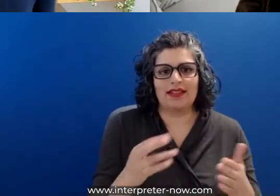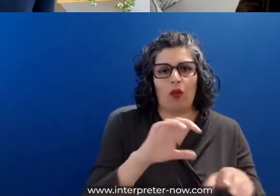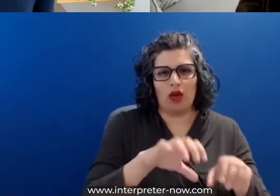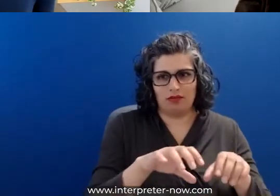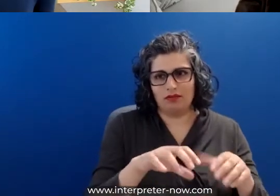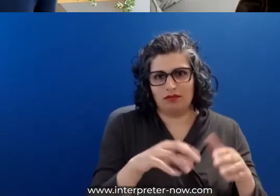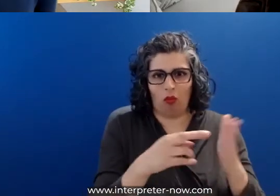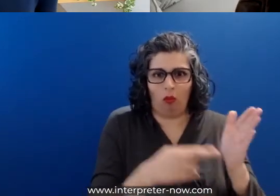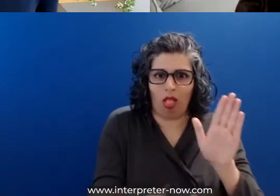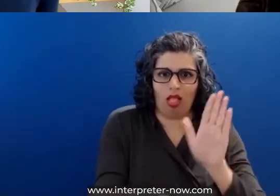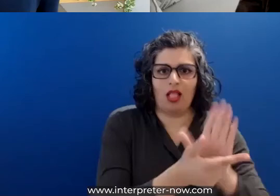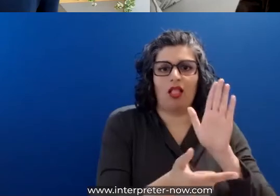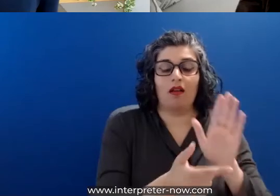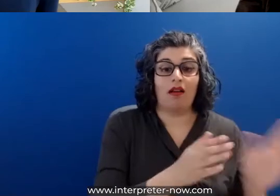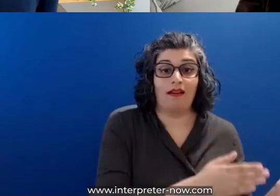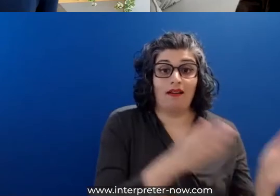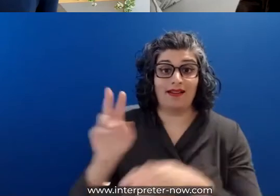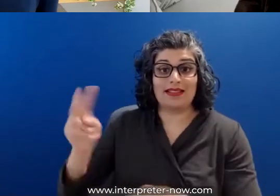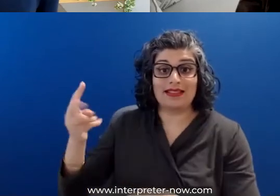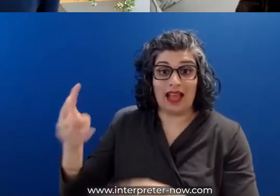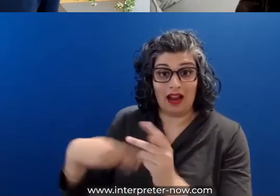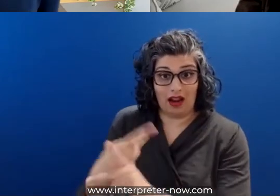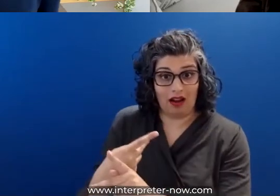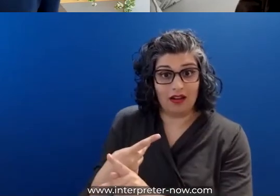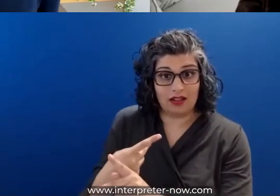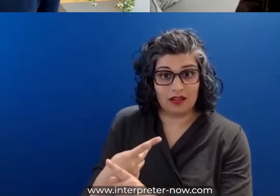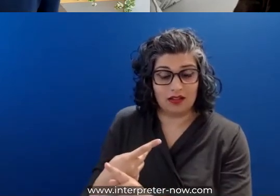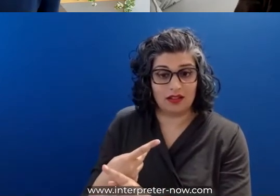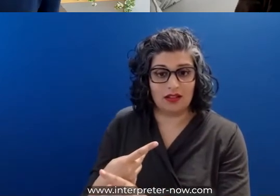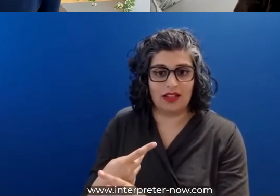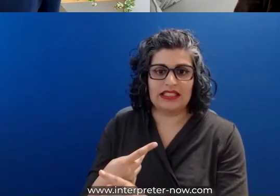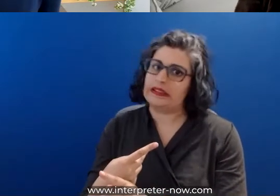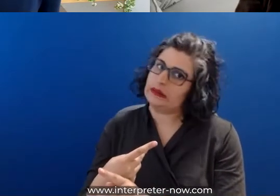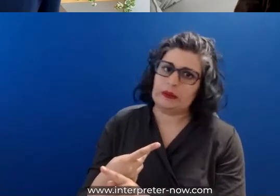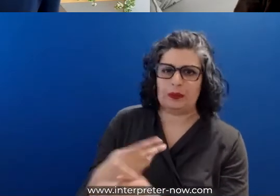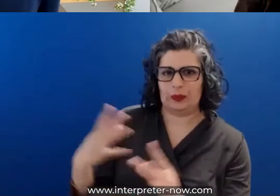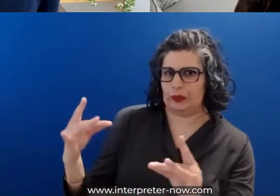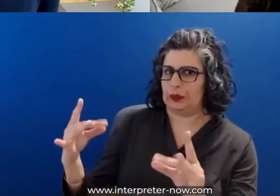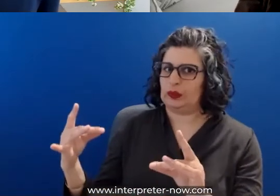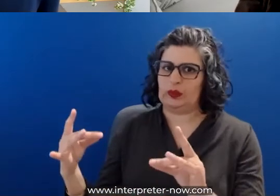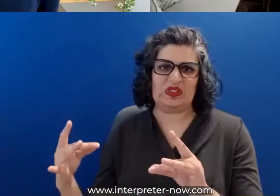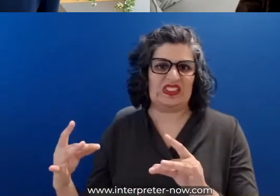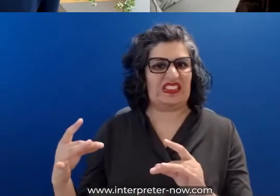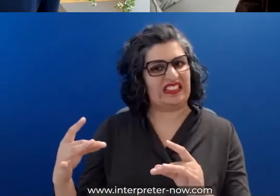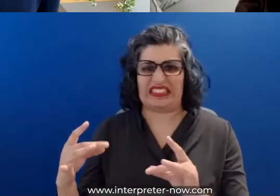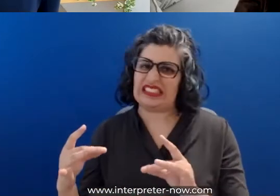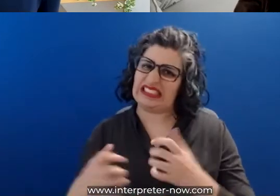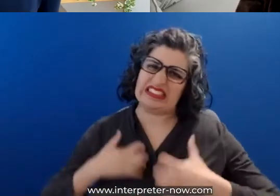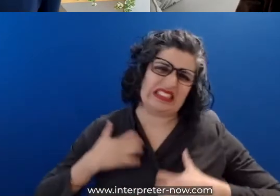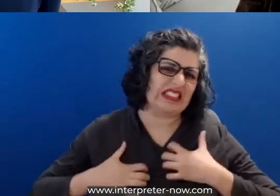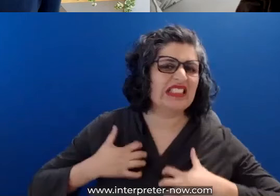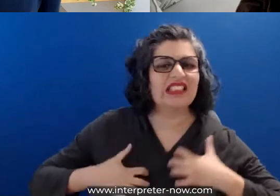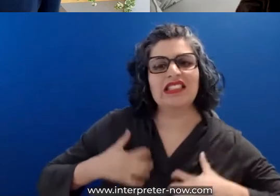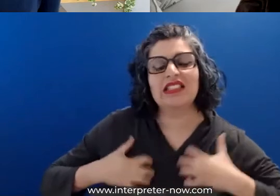The second kind, however, is almost more insidious in its creepy factor. The second type of remote